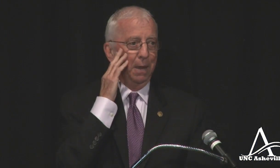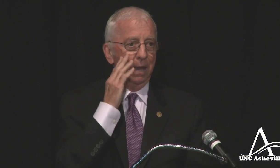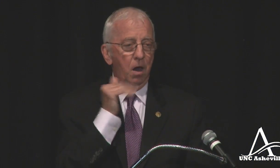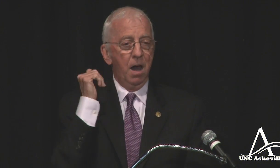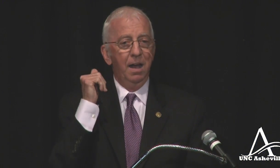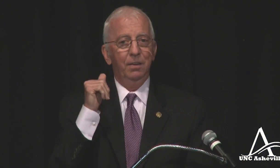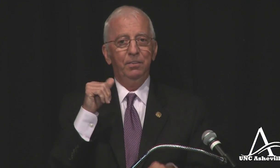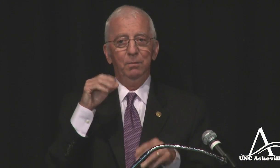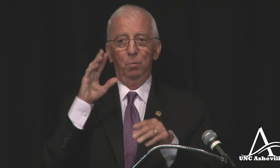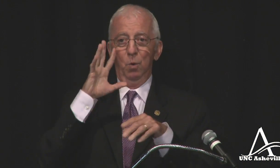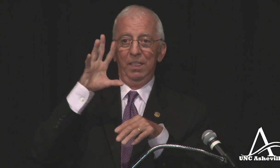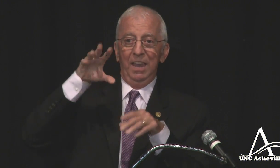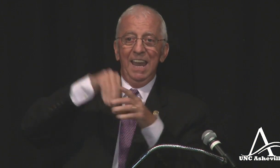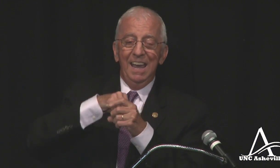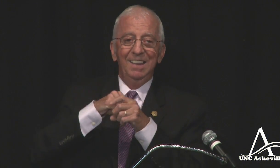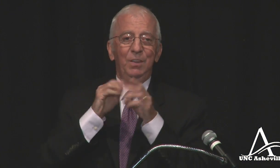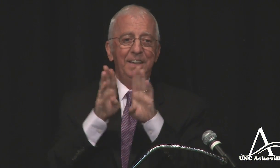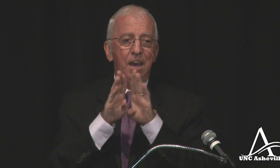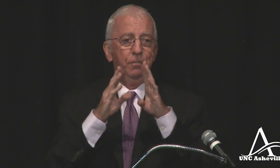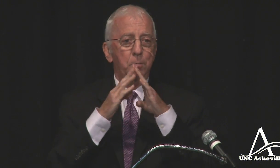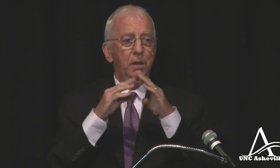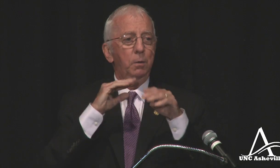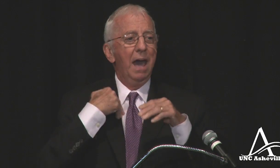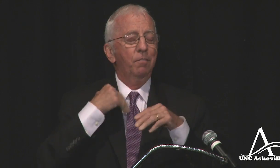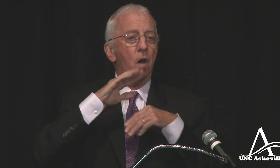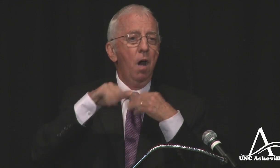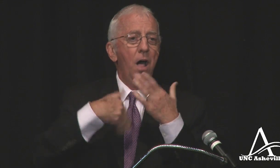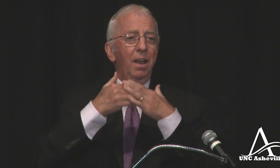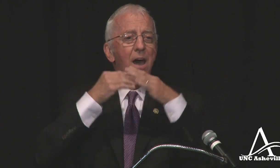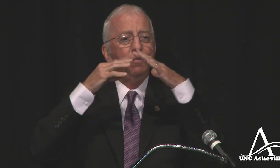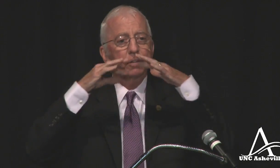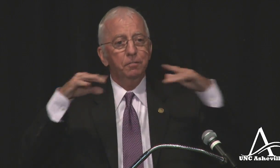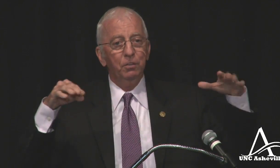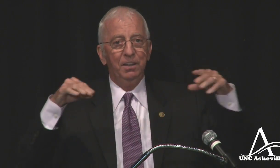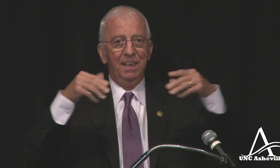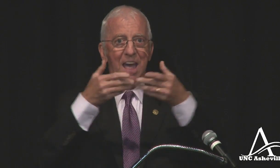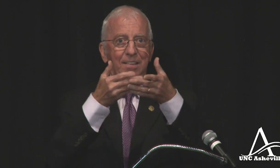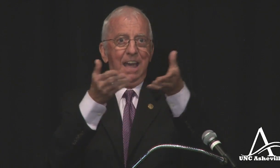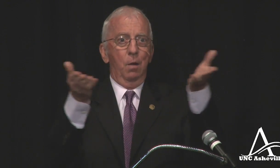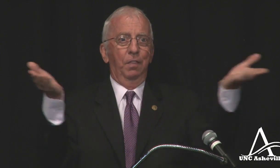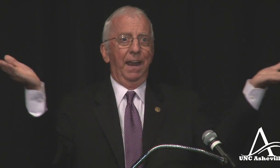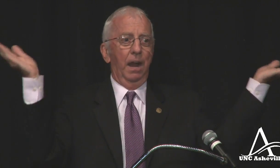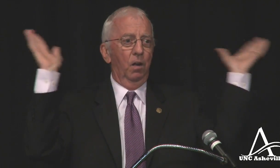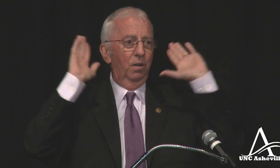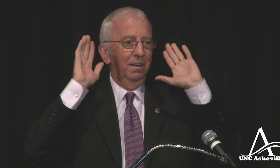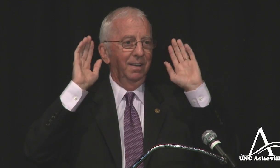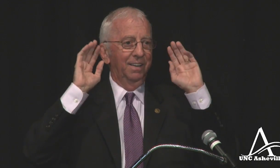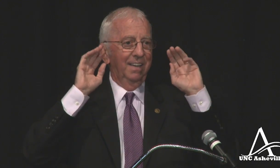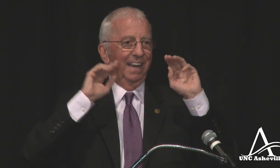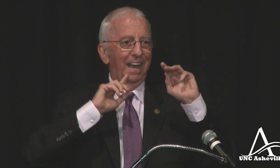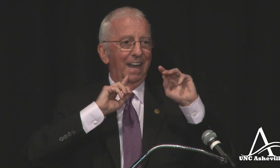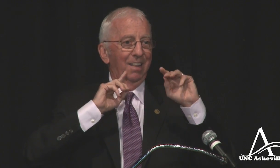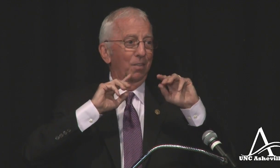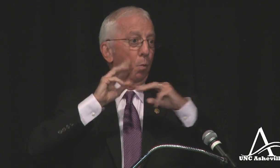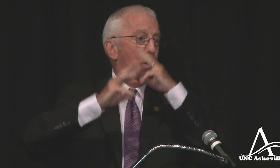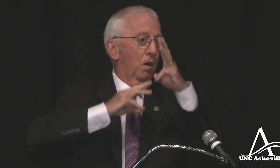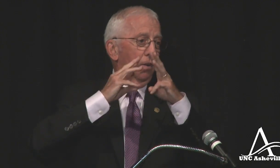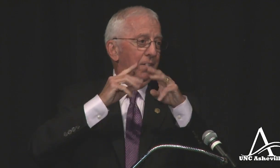Because within the deaf community we have all of the diversity that's out there in the world,